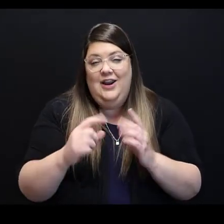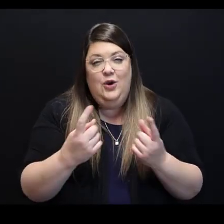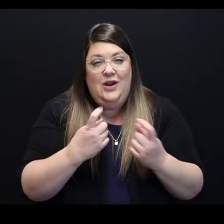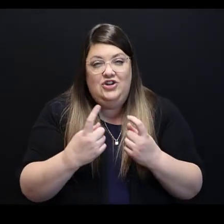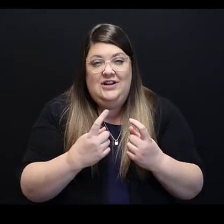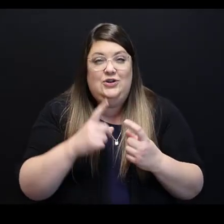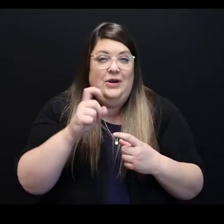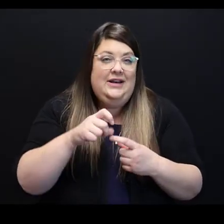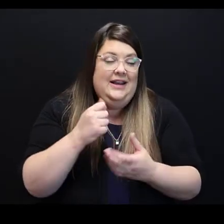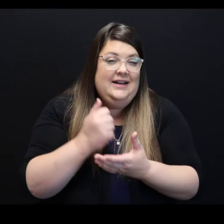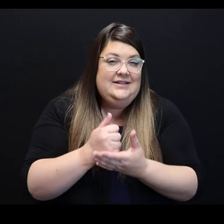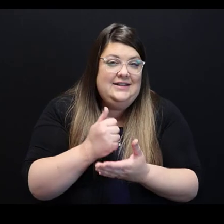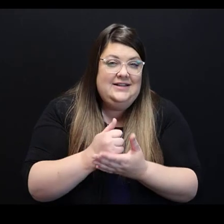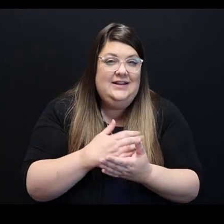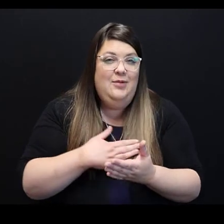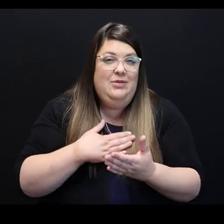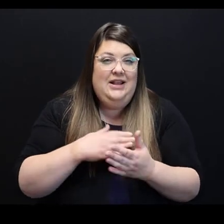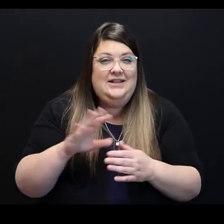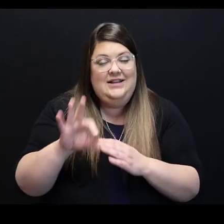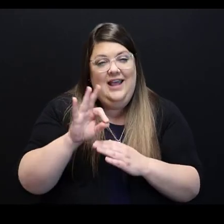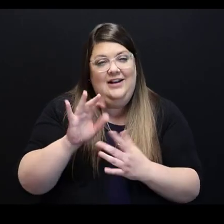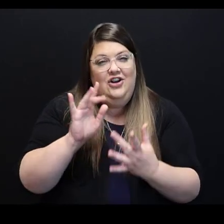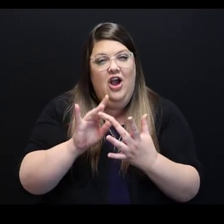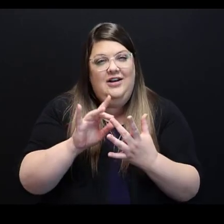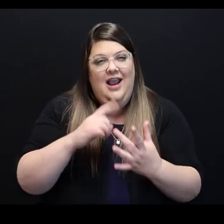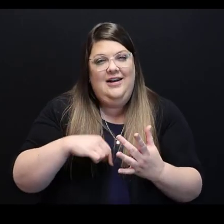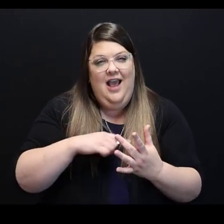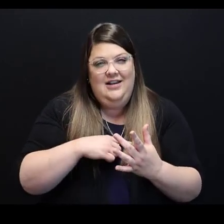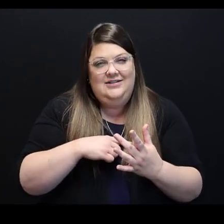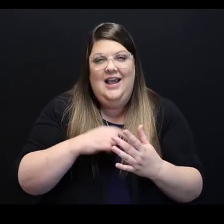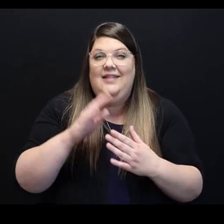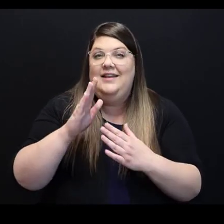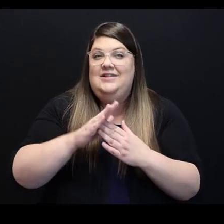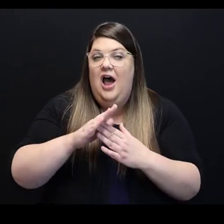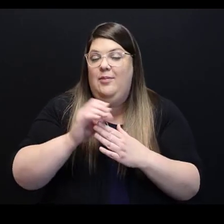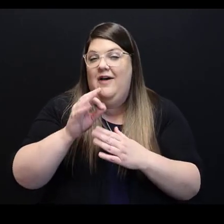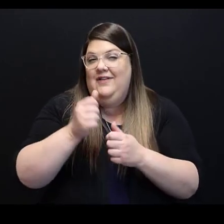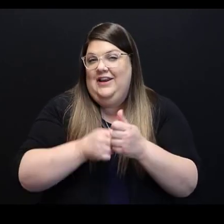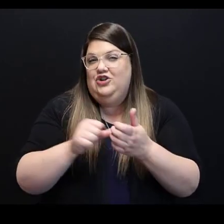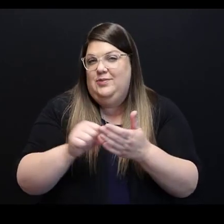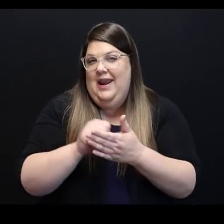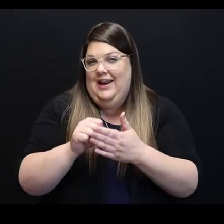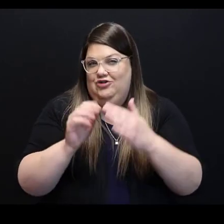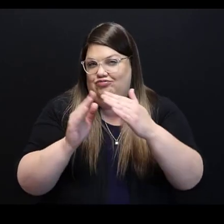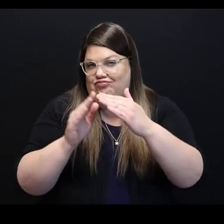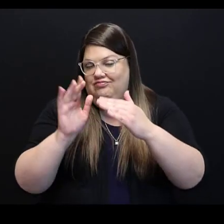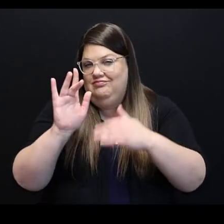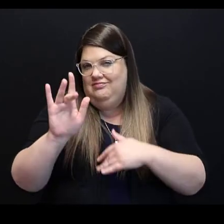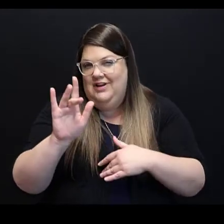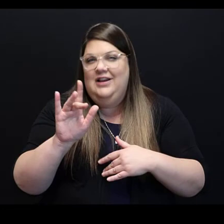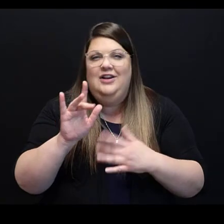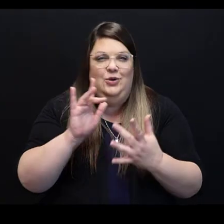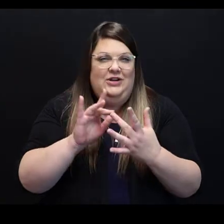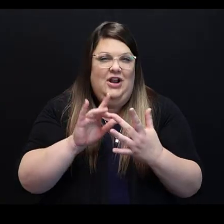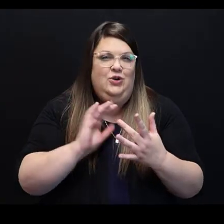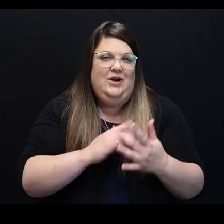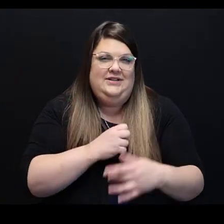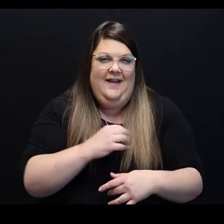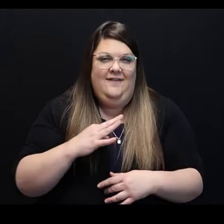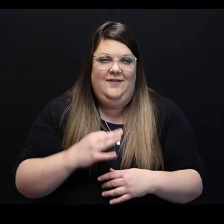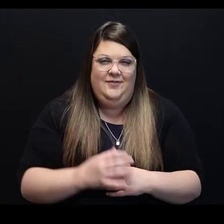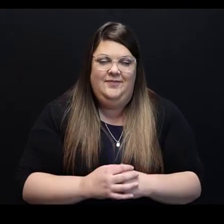assistance please select contact us located at the top of each page to reach out to NCRTM staff.